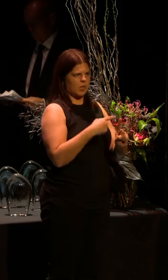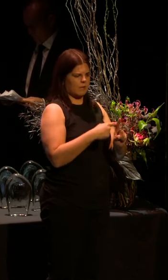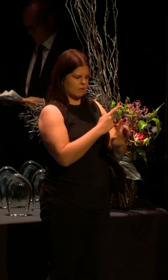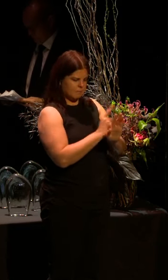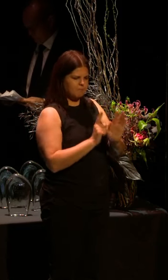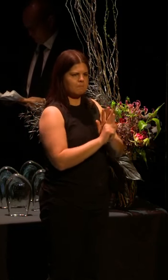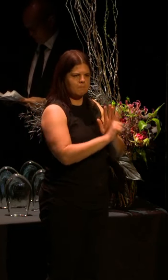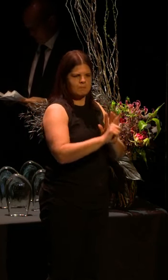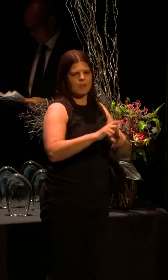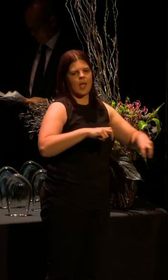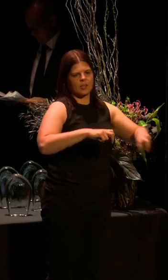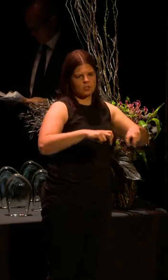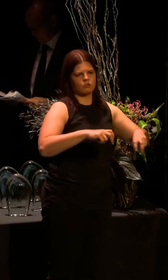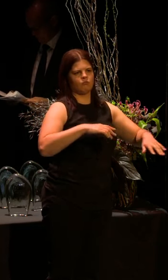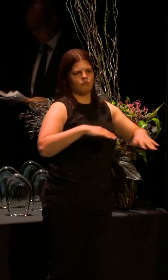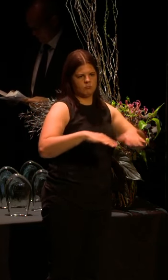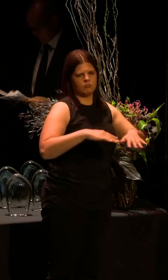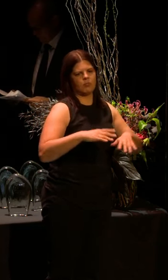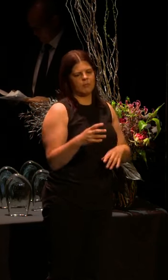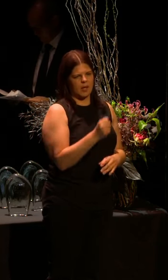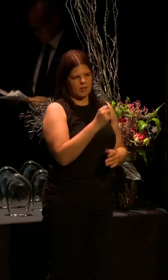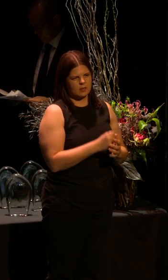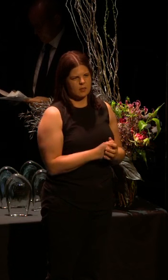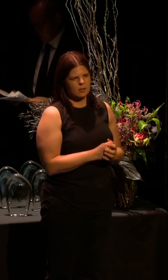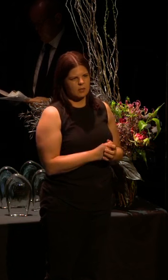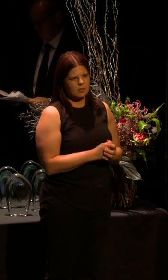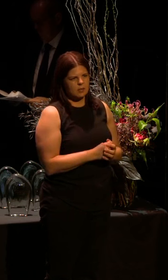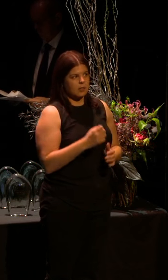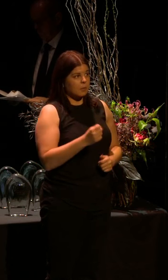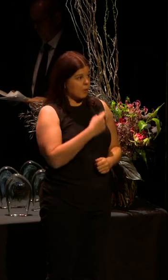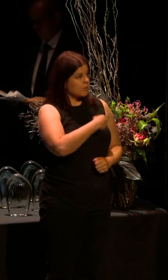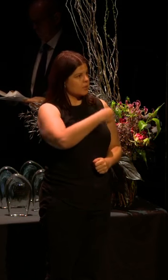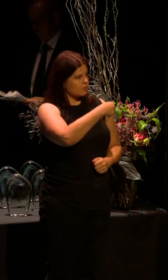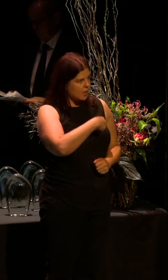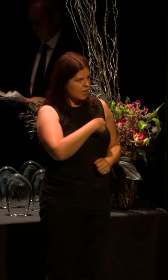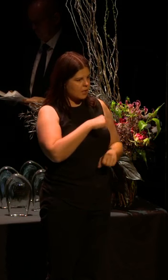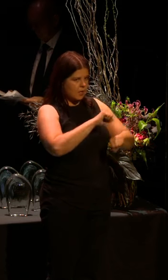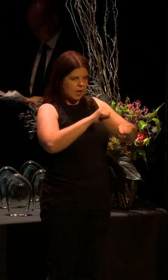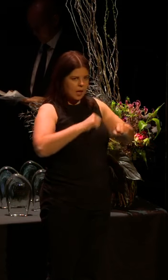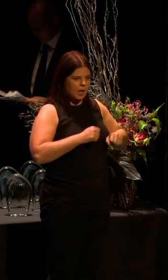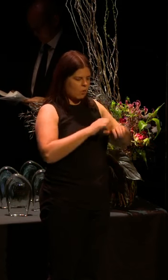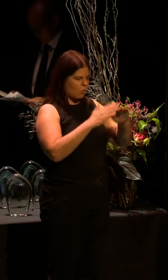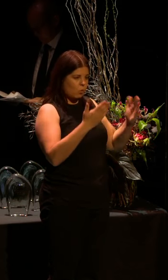And we must commit to making our world, our society, inclusive.